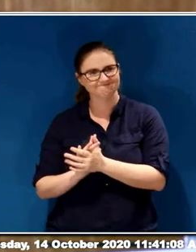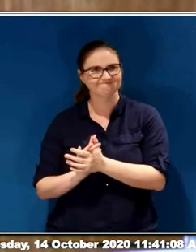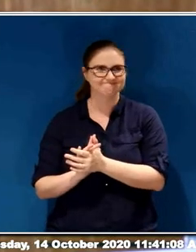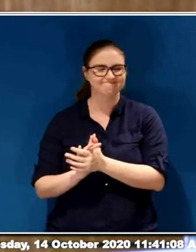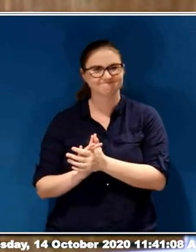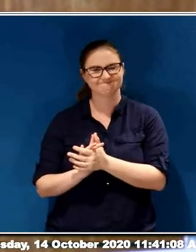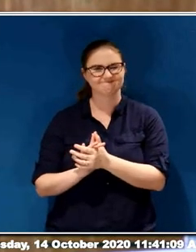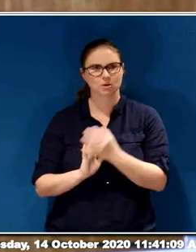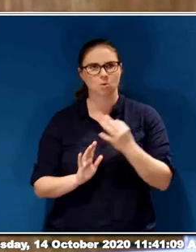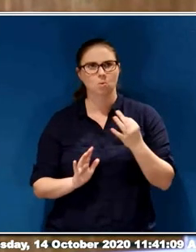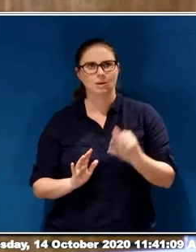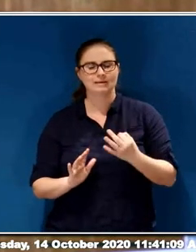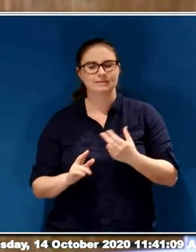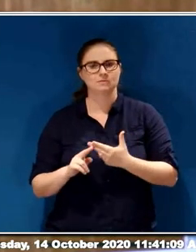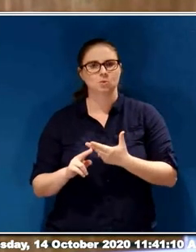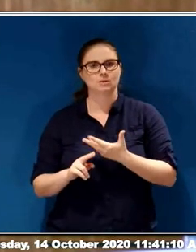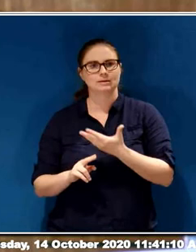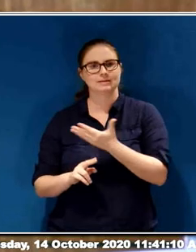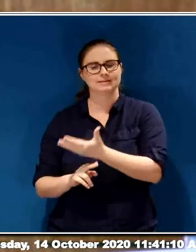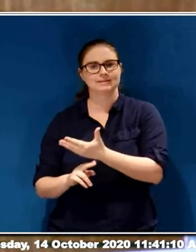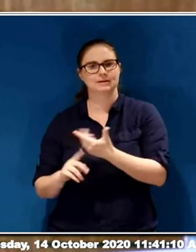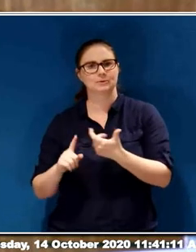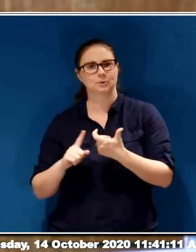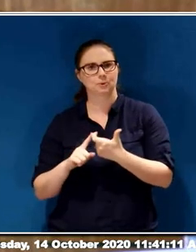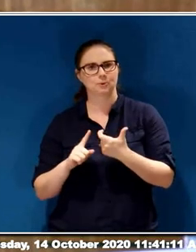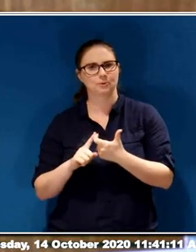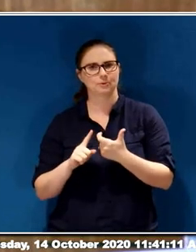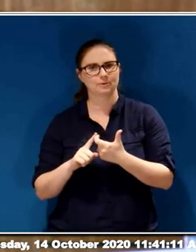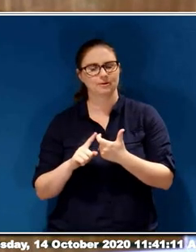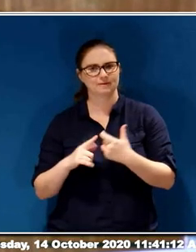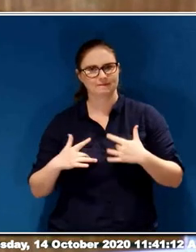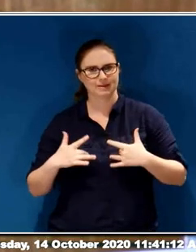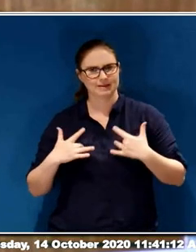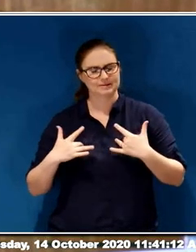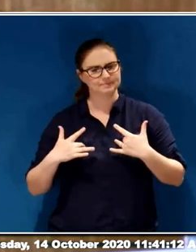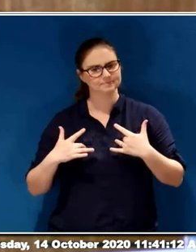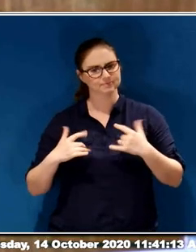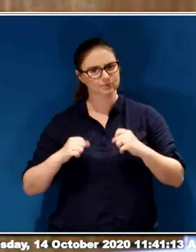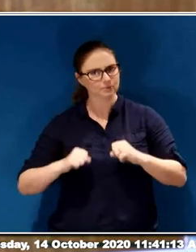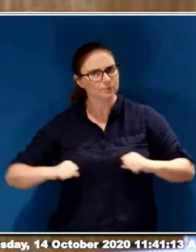psychological capacity to even enter back into a school-type environment.